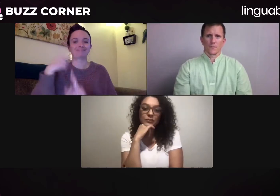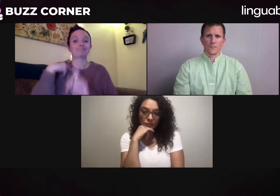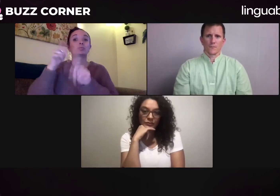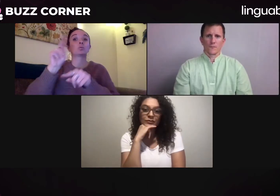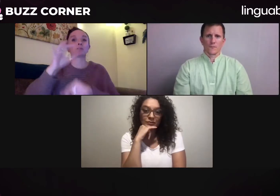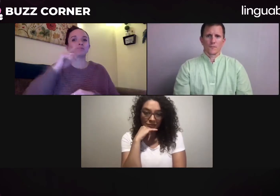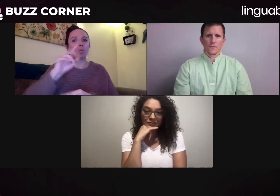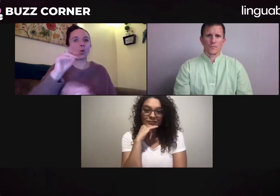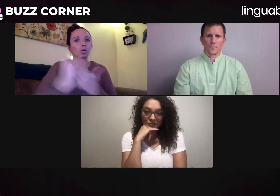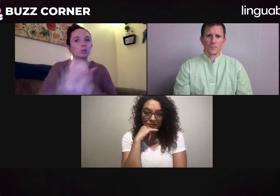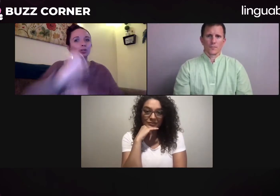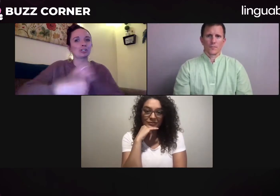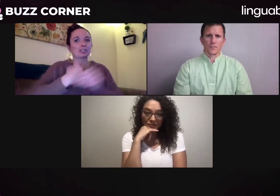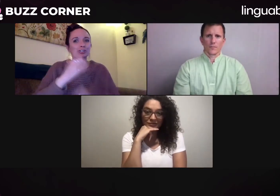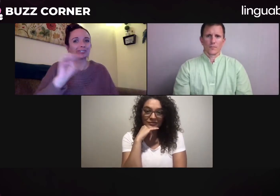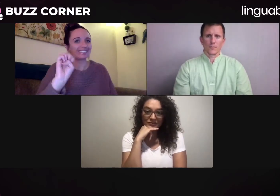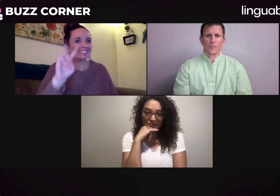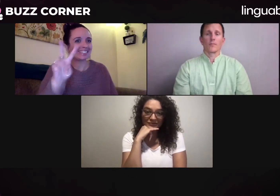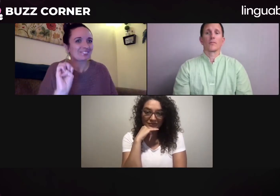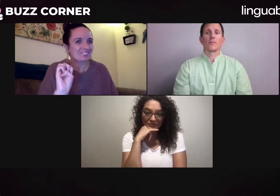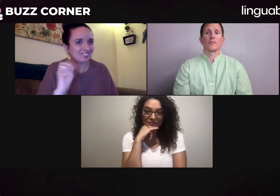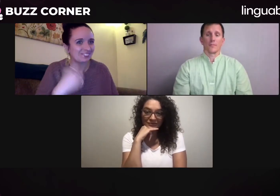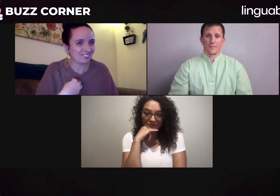Several years ago I went to New Year's Eve in New York City.